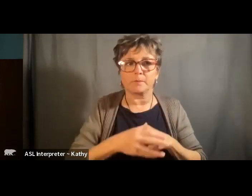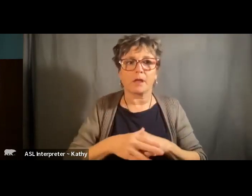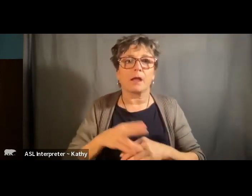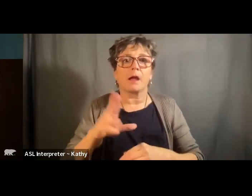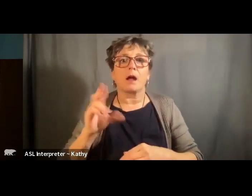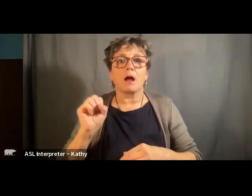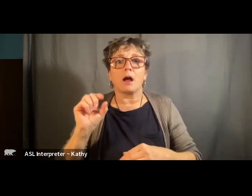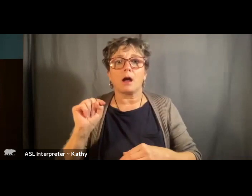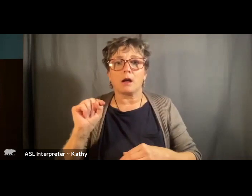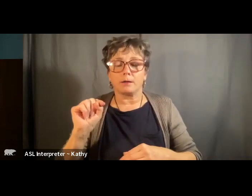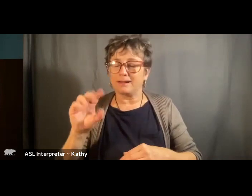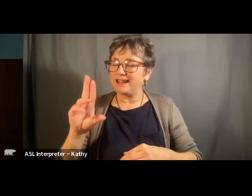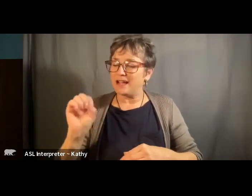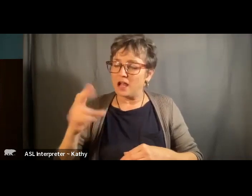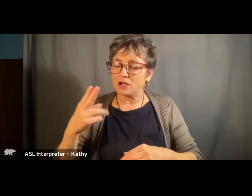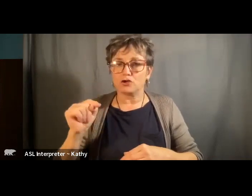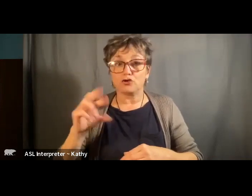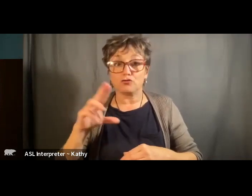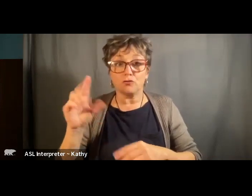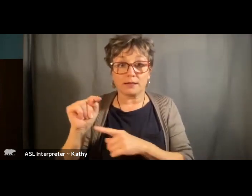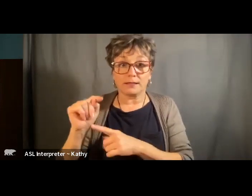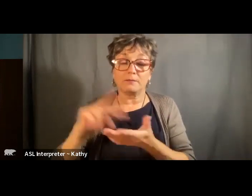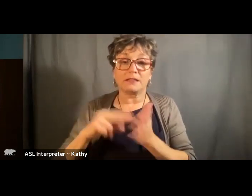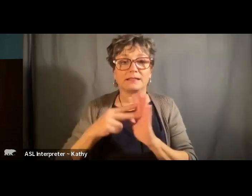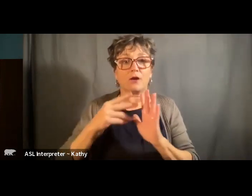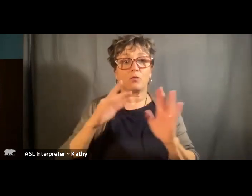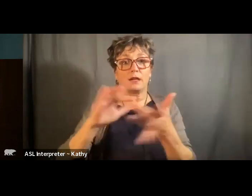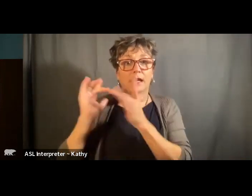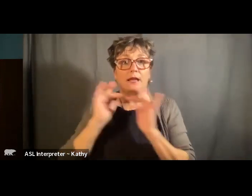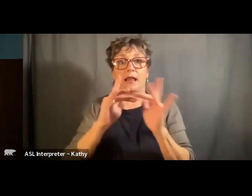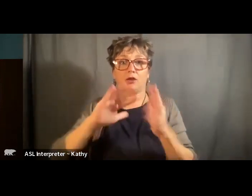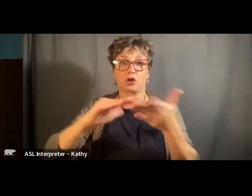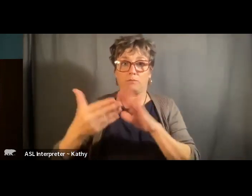and together, synergistically, we will speed the search for treatments for Usher syndrome.